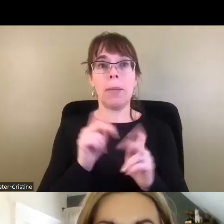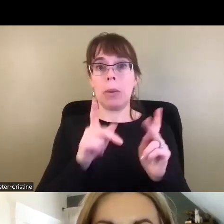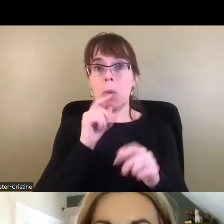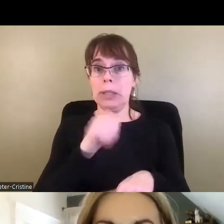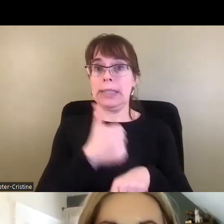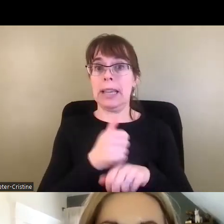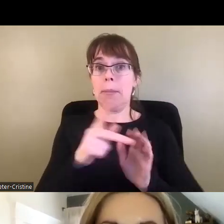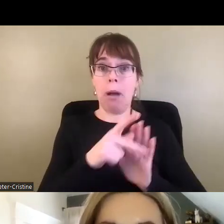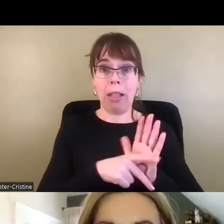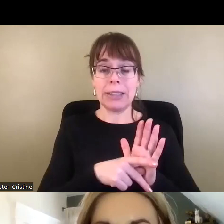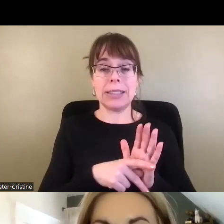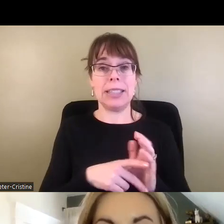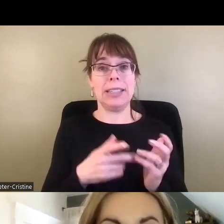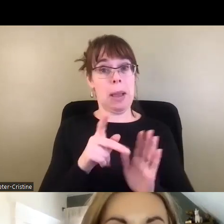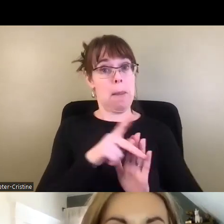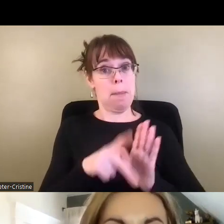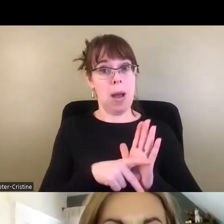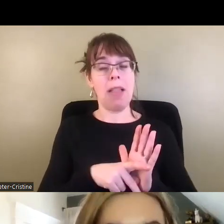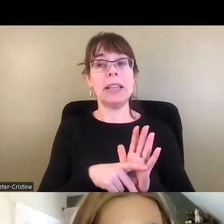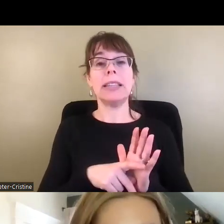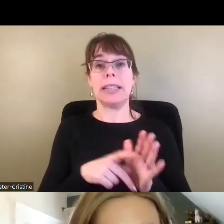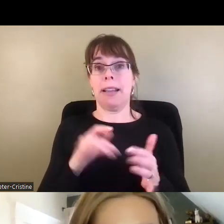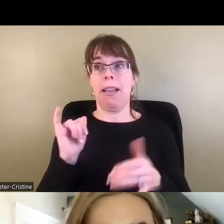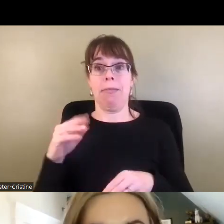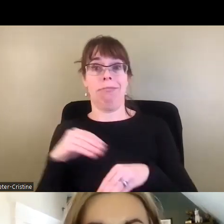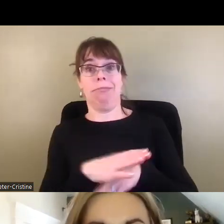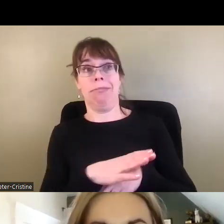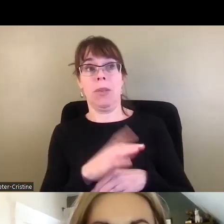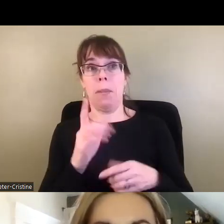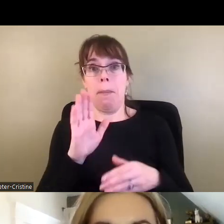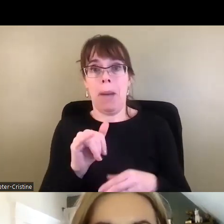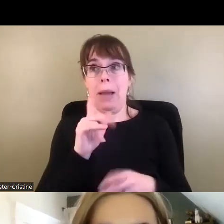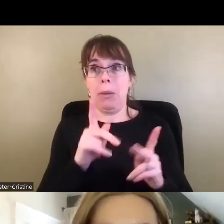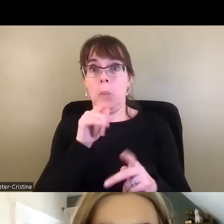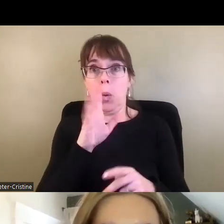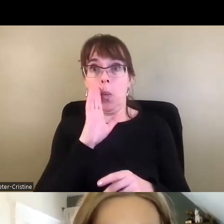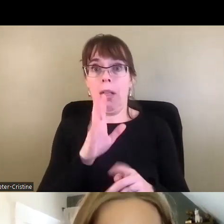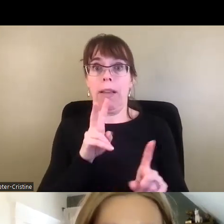Any good policies, is informed by those that it impacts. And so we wanna, we are often